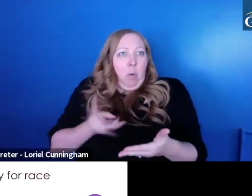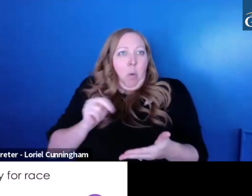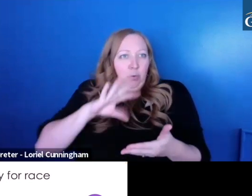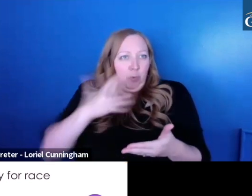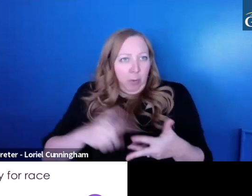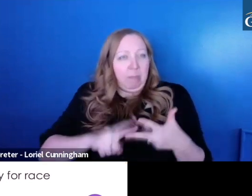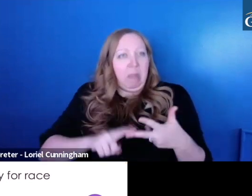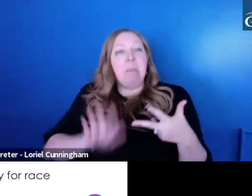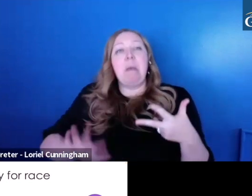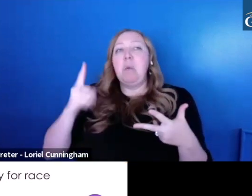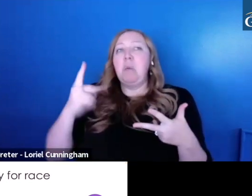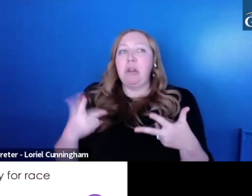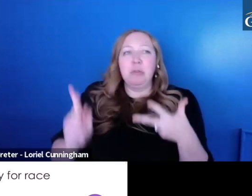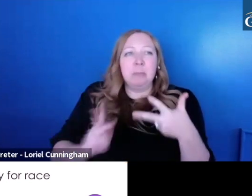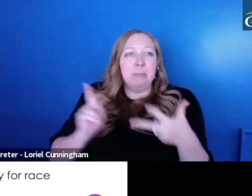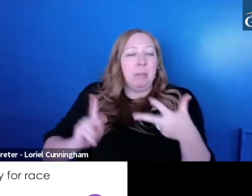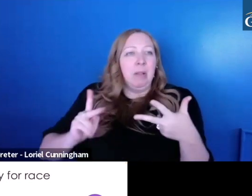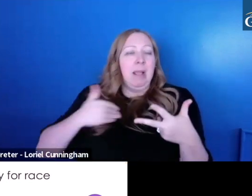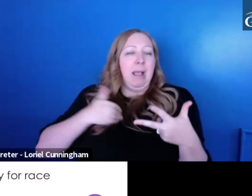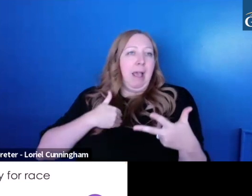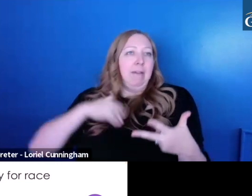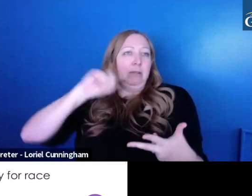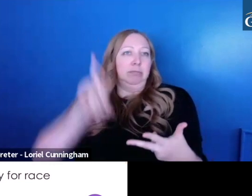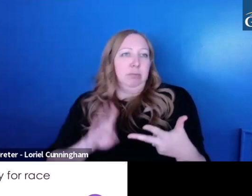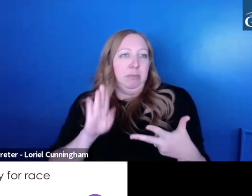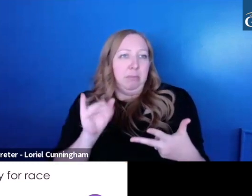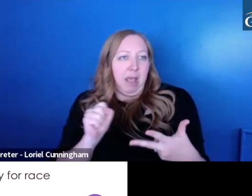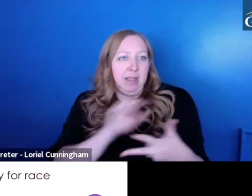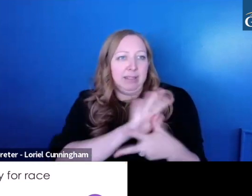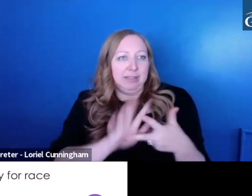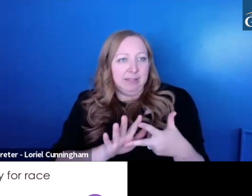smaller population of people who would let's say have a bias toward people who are Black, versus I think a larger